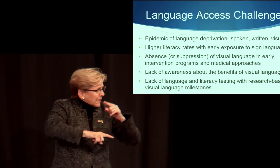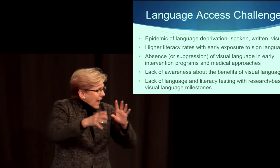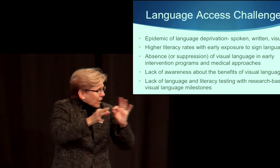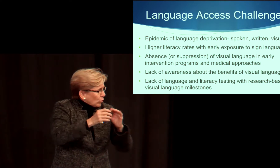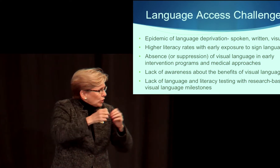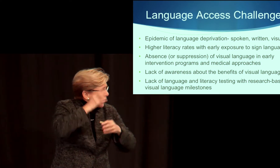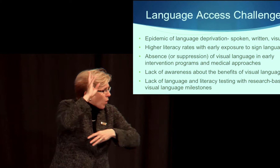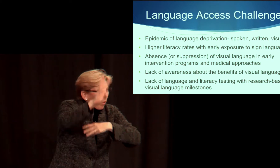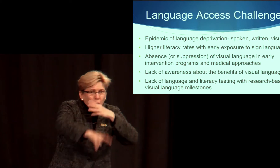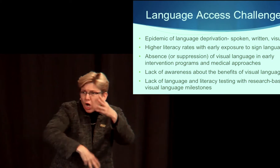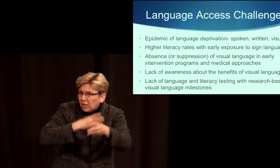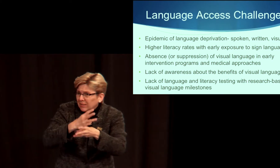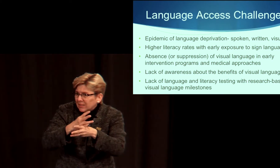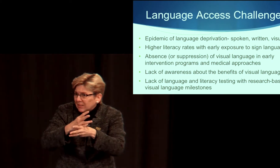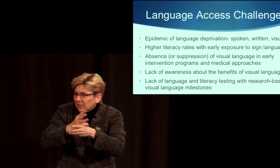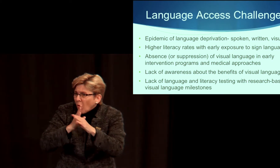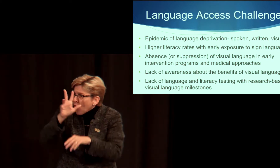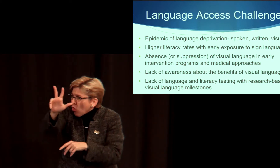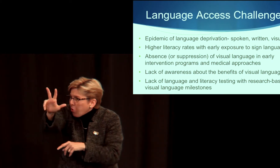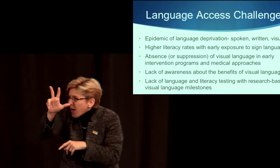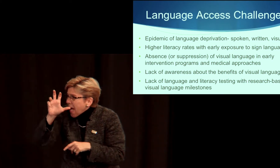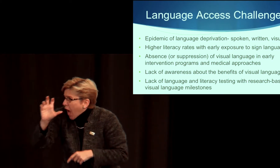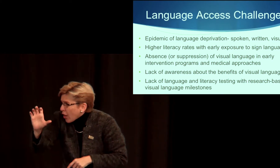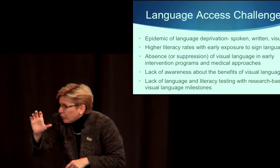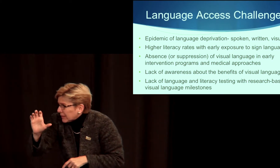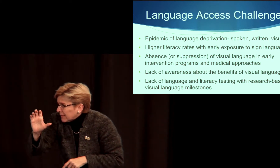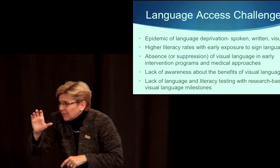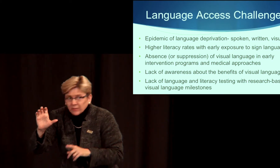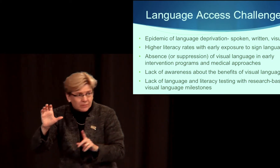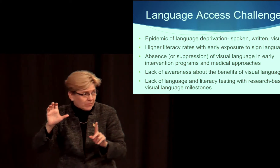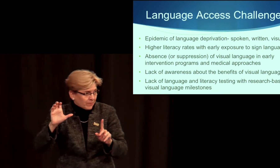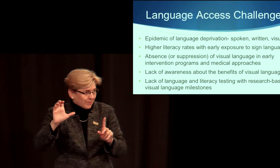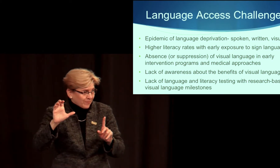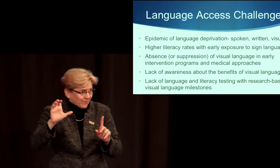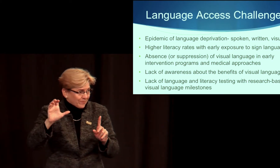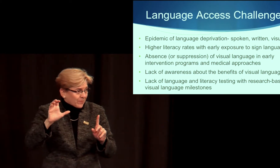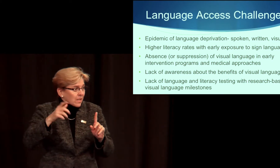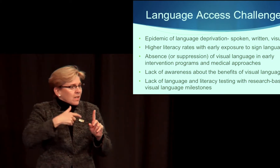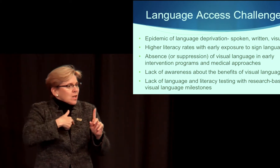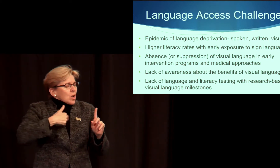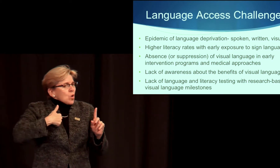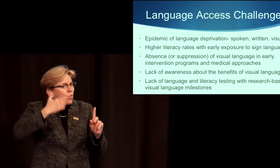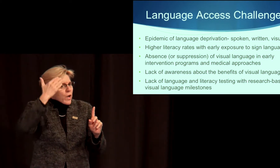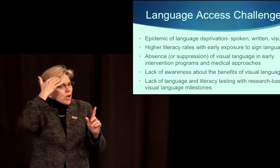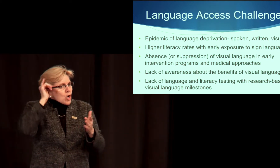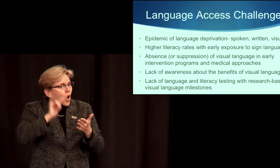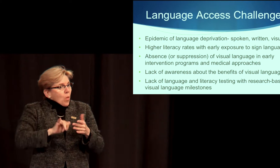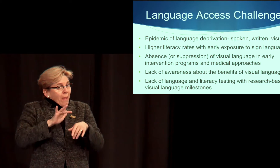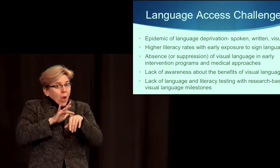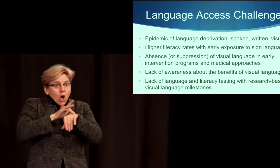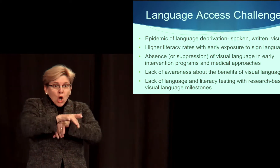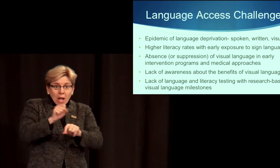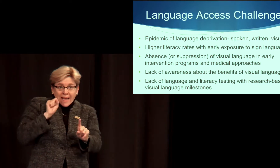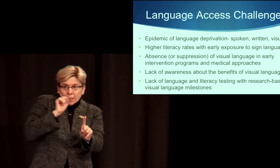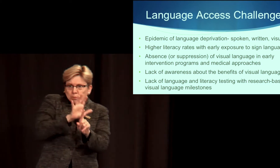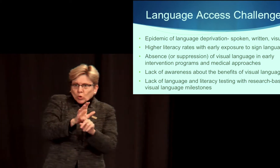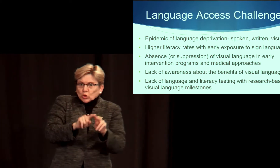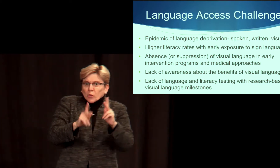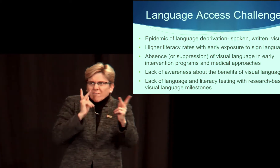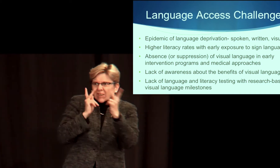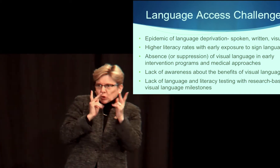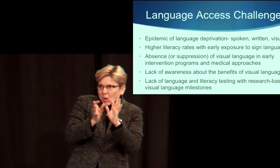there are over 300 sign languages in the world - 300. We know now - that early exposure to